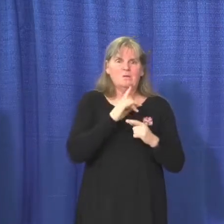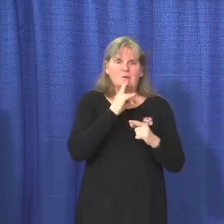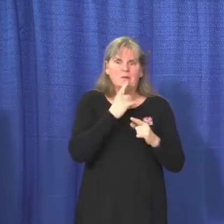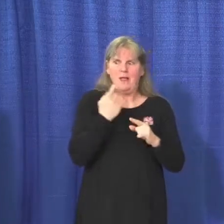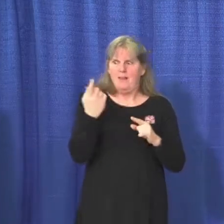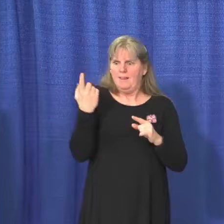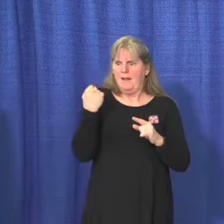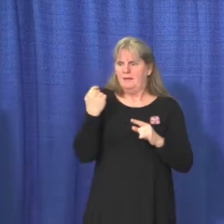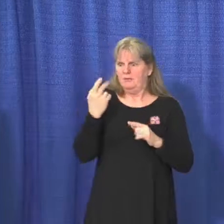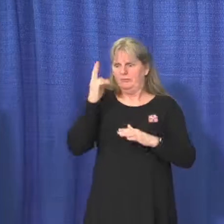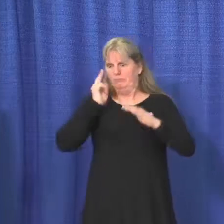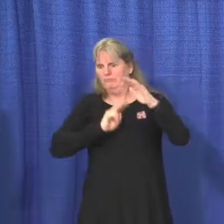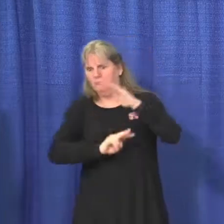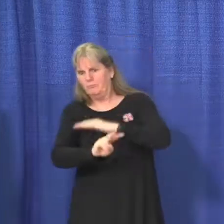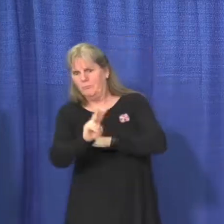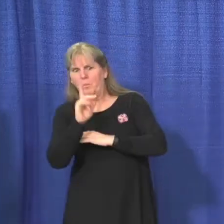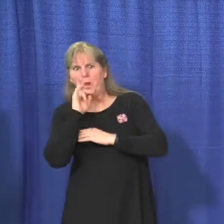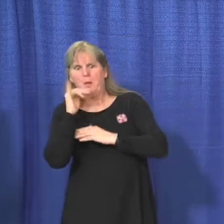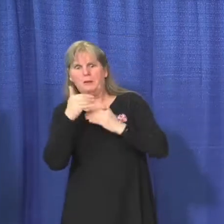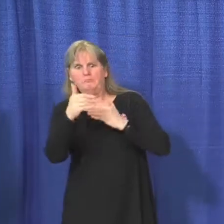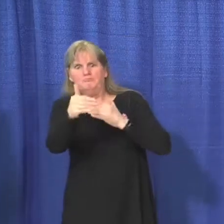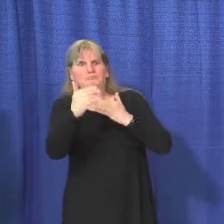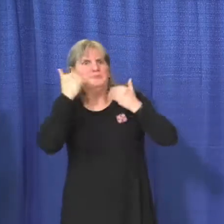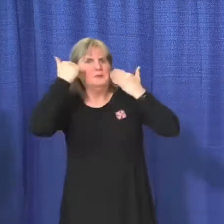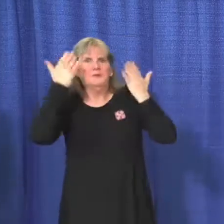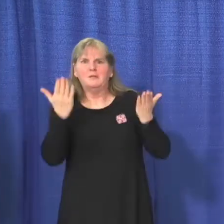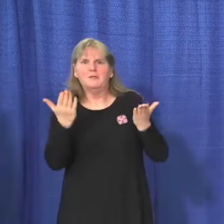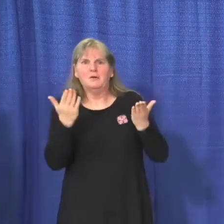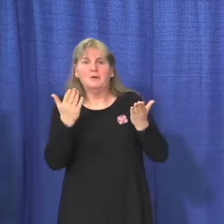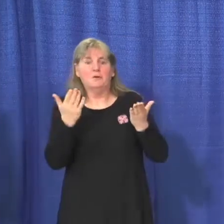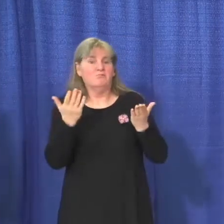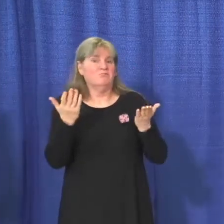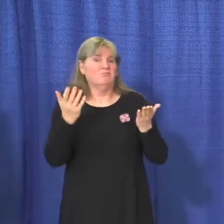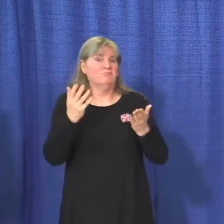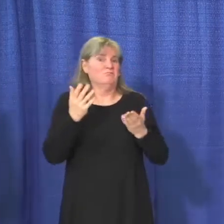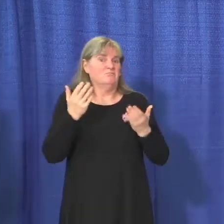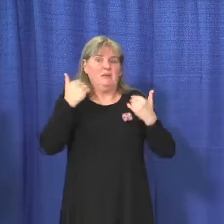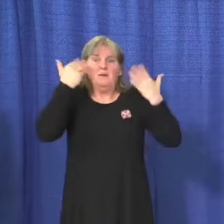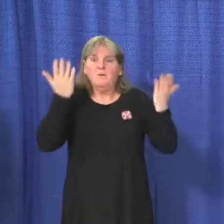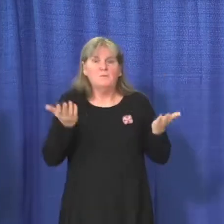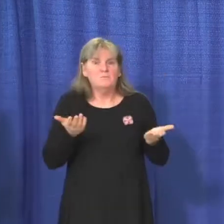would be facing in March. But now we are in a situation